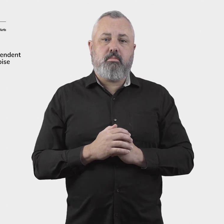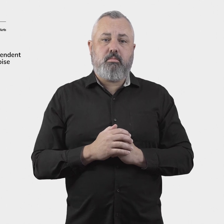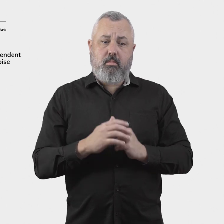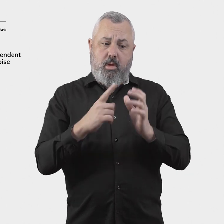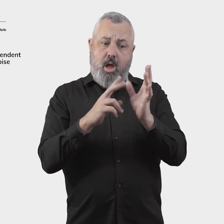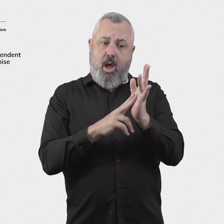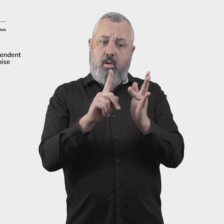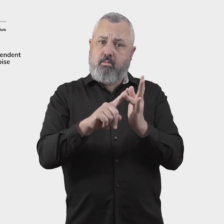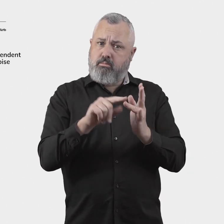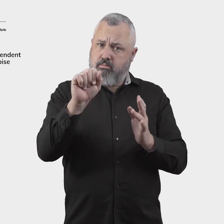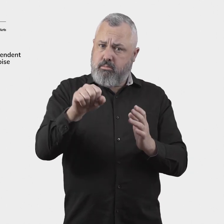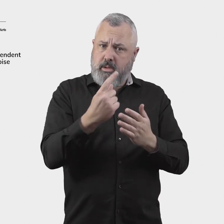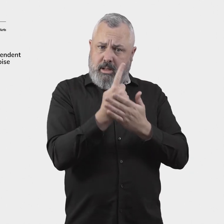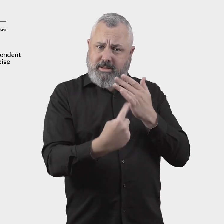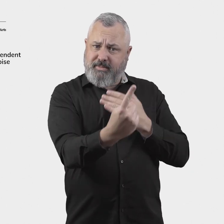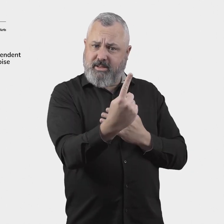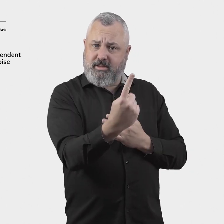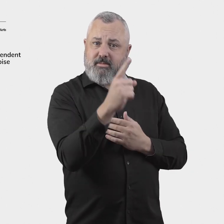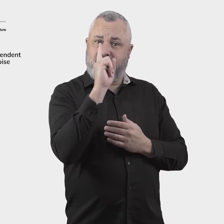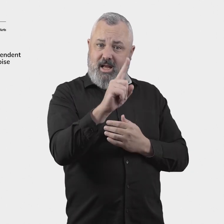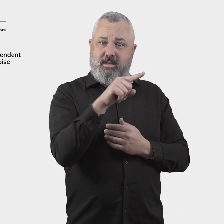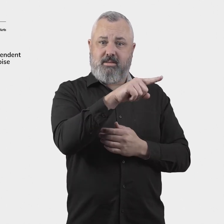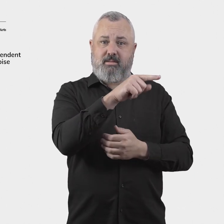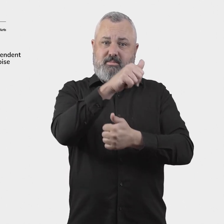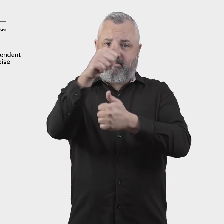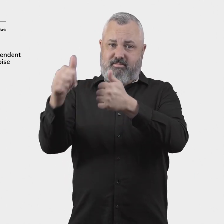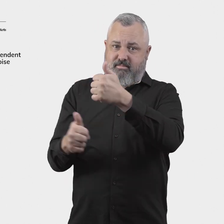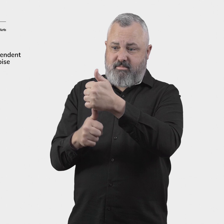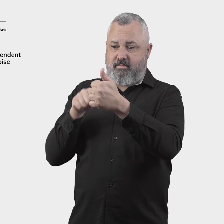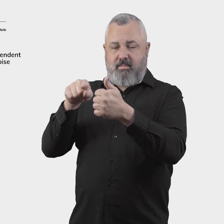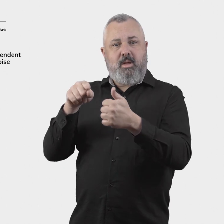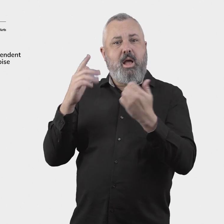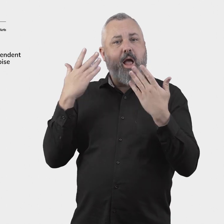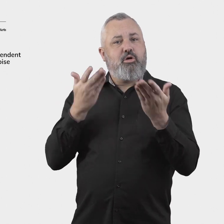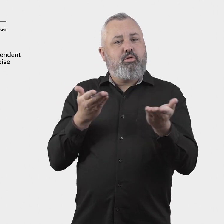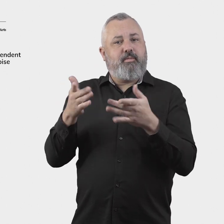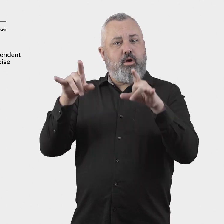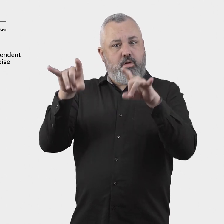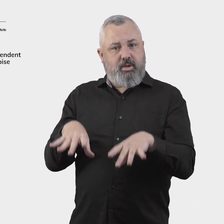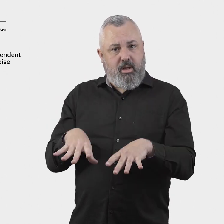While the ANO is functionally independent from the operations of Airservices Australia, it sits inside the